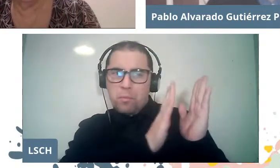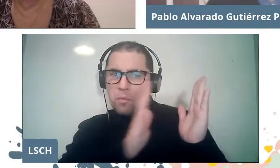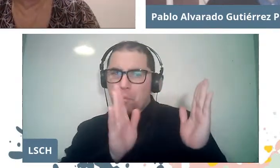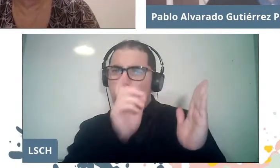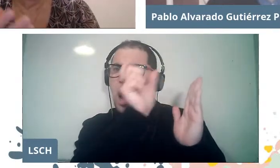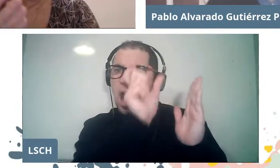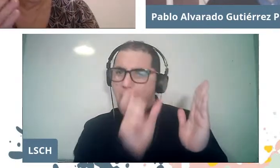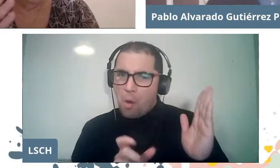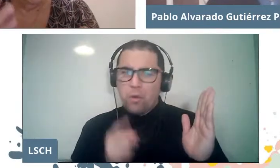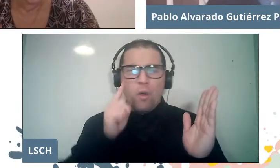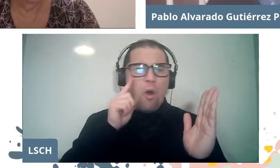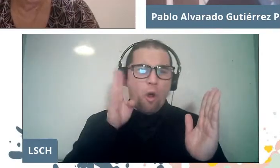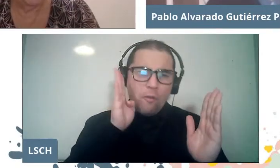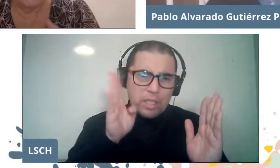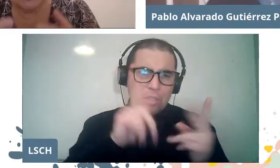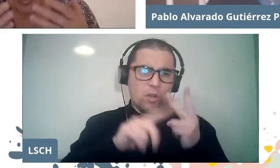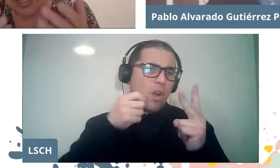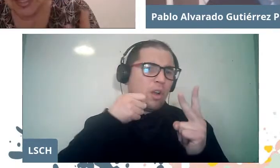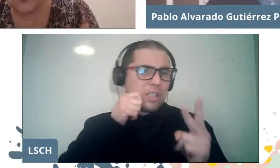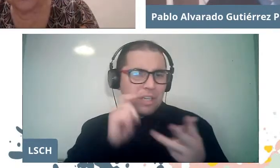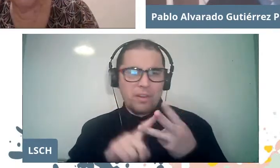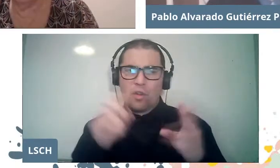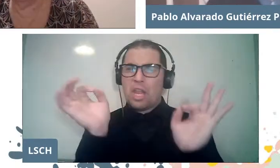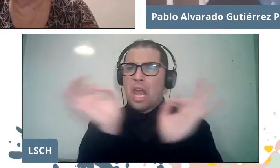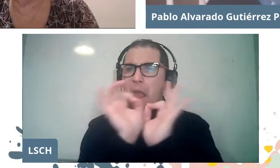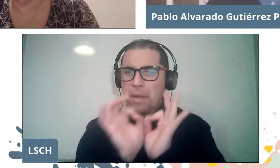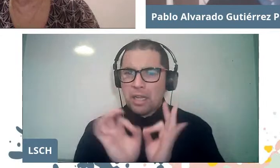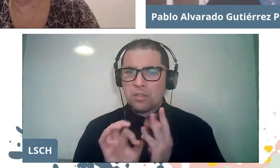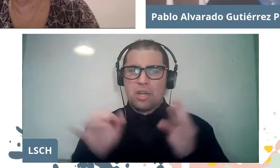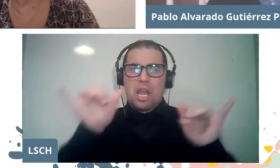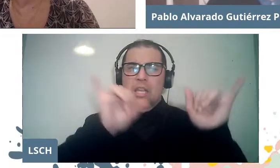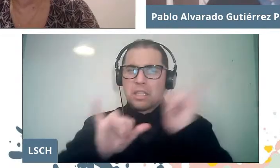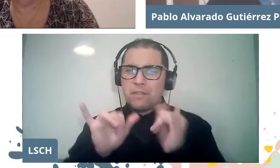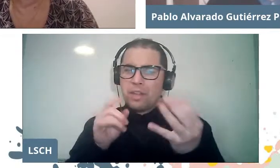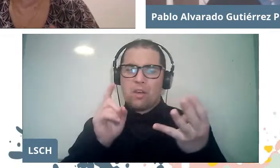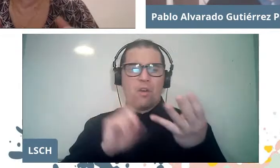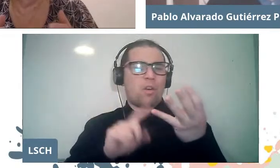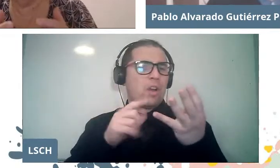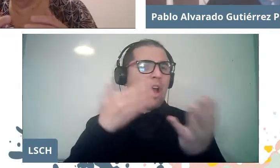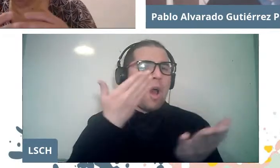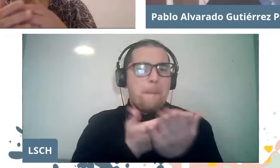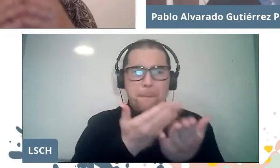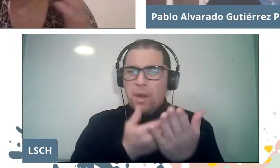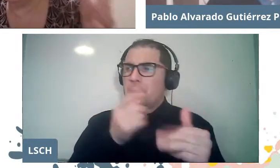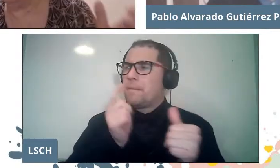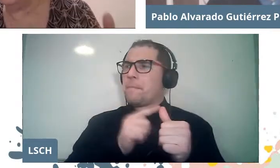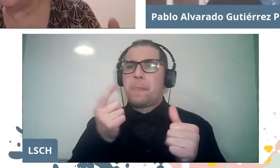you offered scientific knowledge, you opened a window